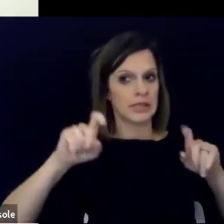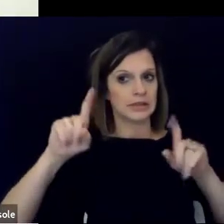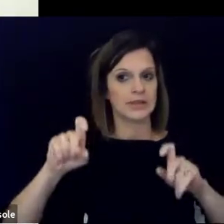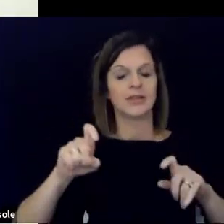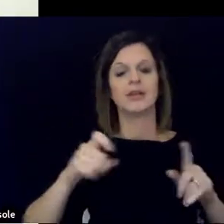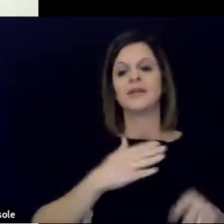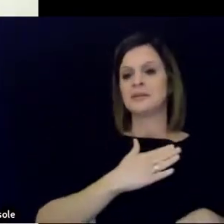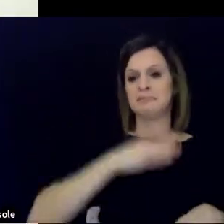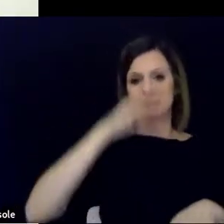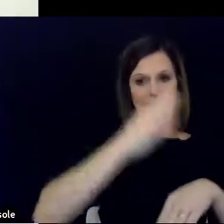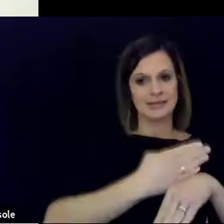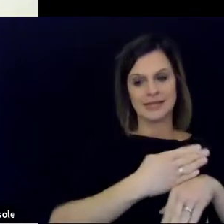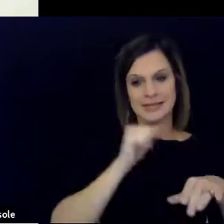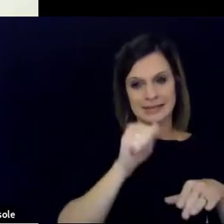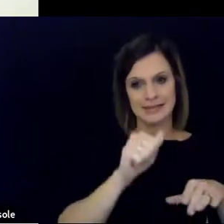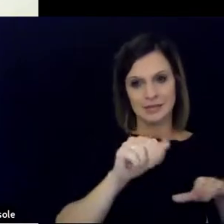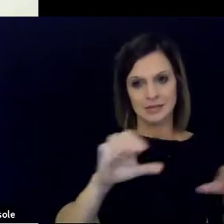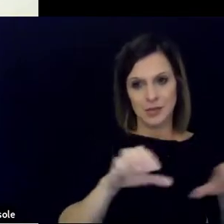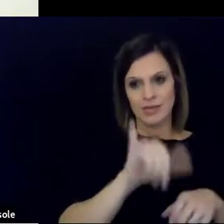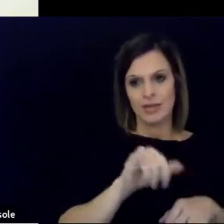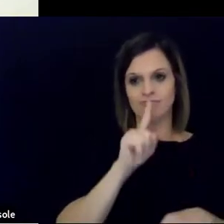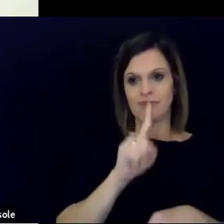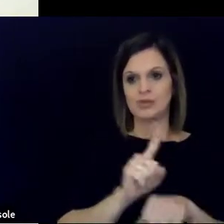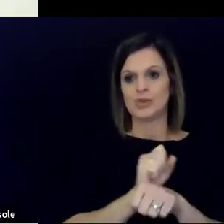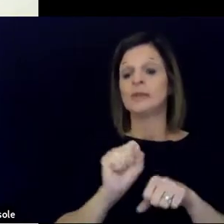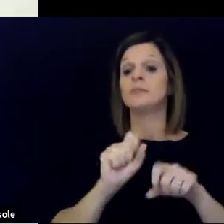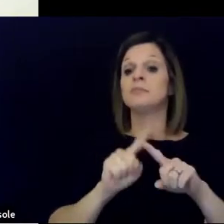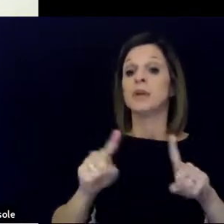but I wouldn't wanna test that very far,